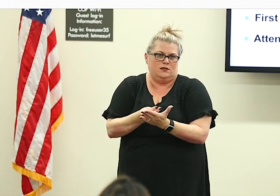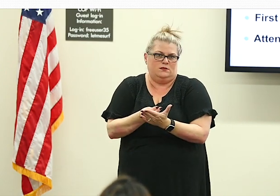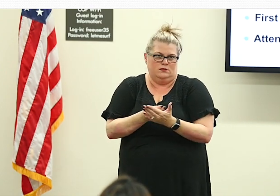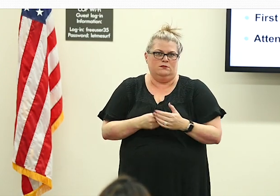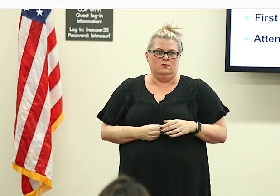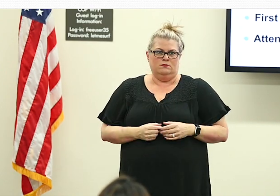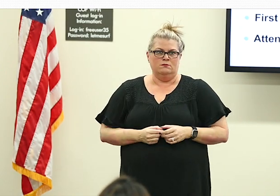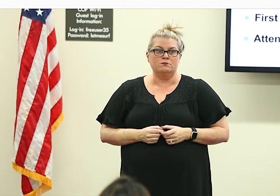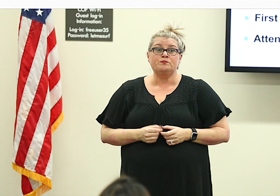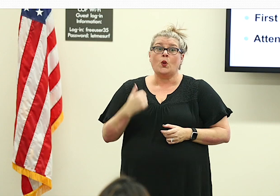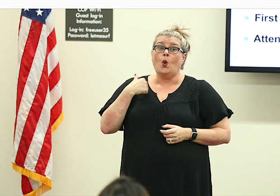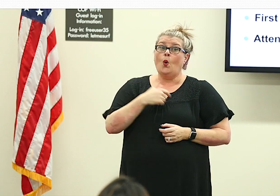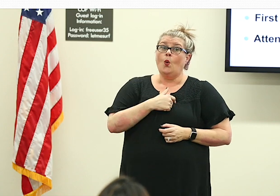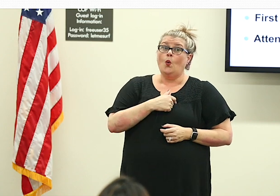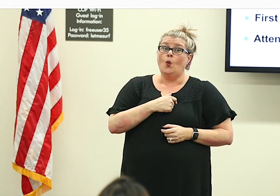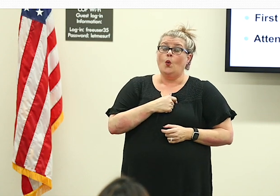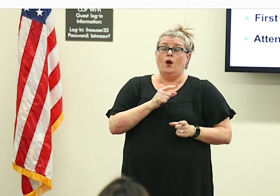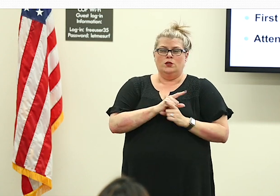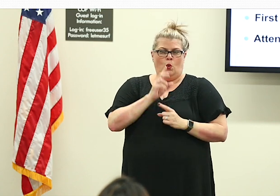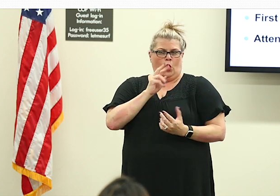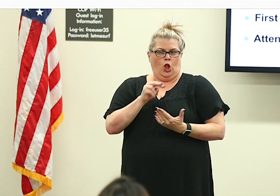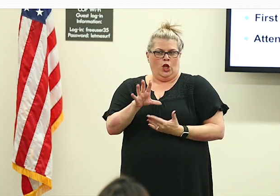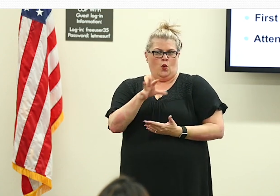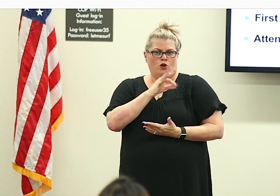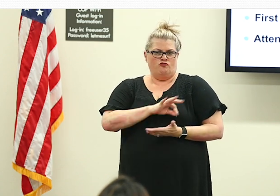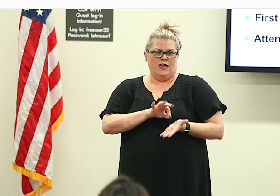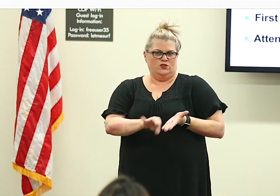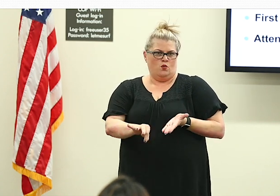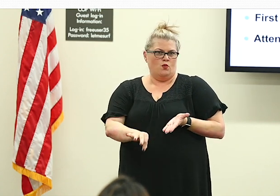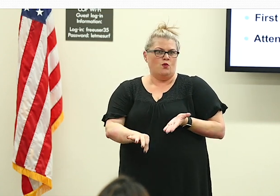We do look at credit, and I'll go into that a little bit more in detail, but